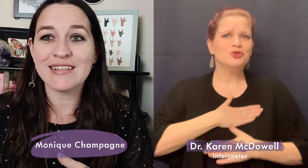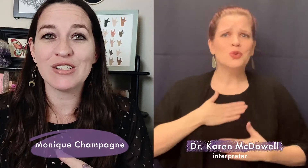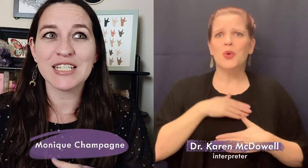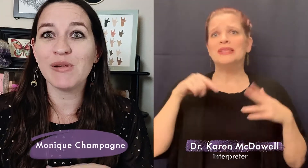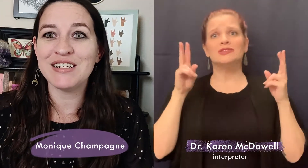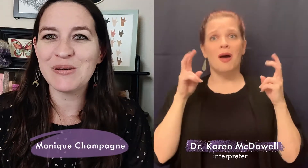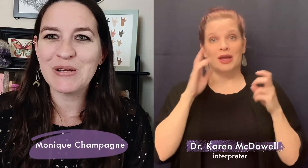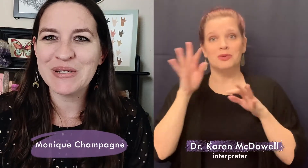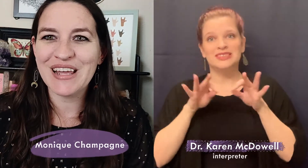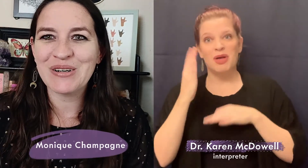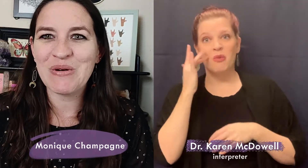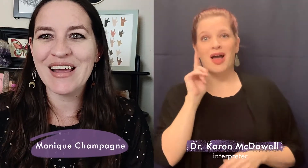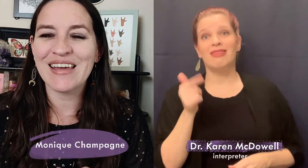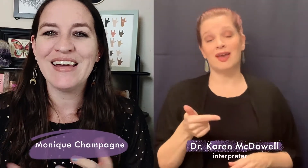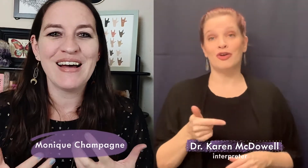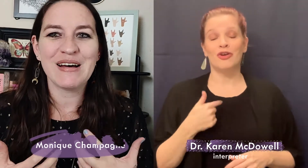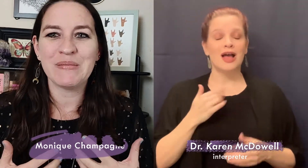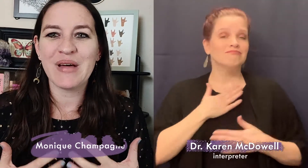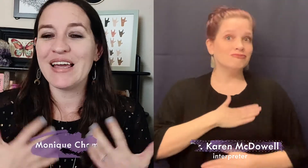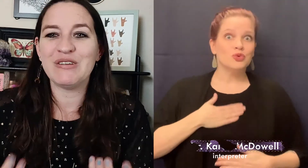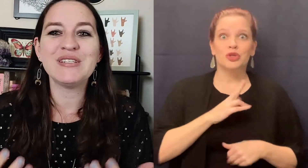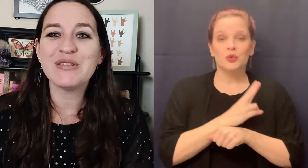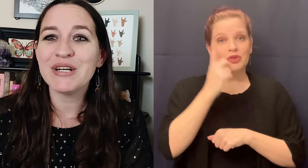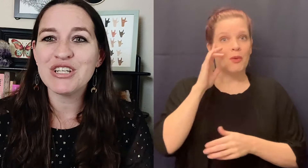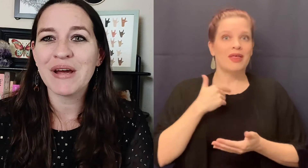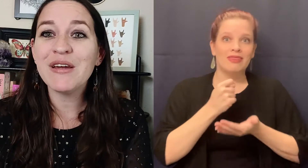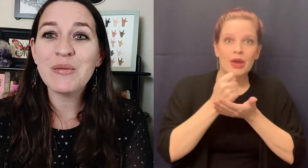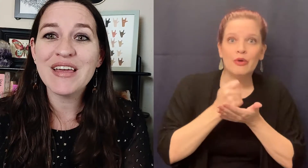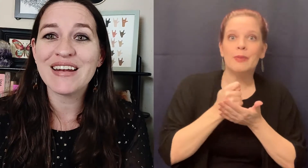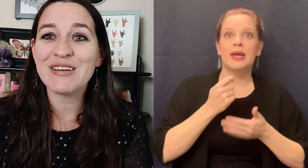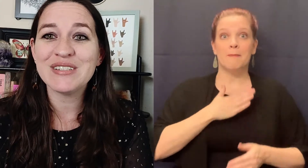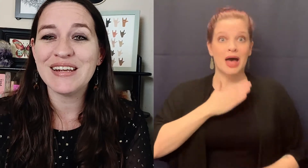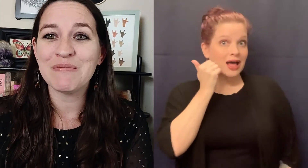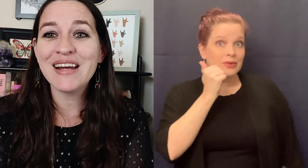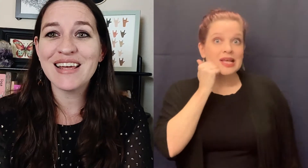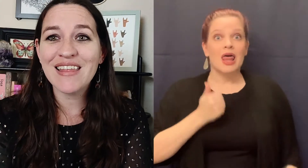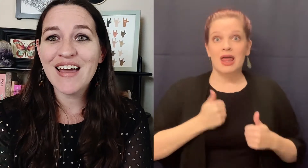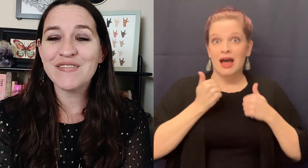And I'll explain to you a little bit later why I use it so much in my therapy and I use it in my daily life.